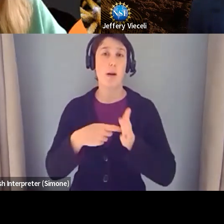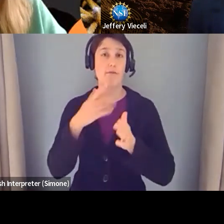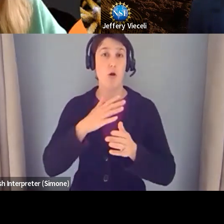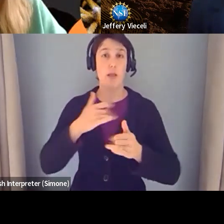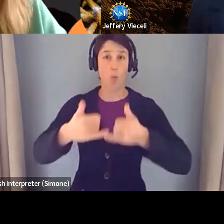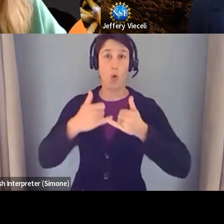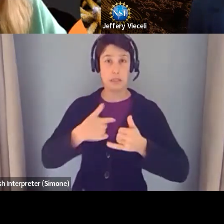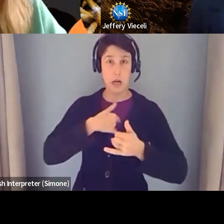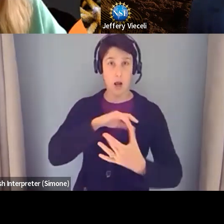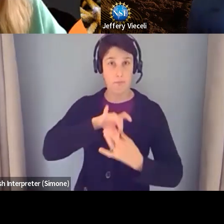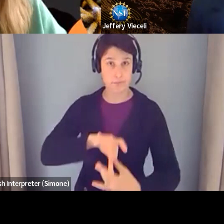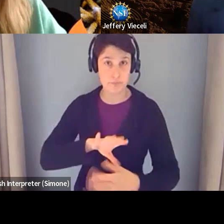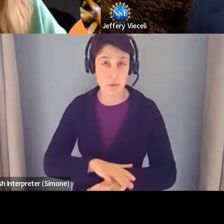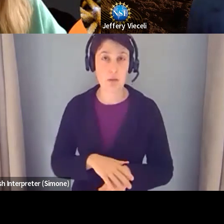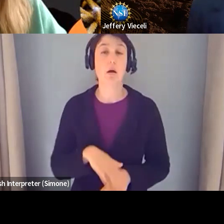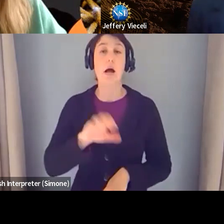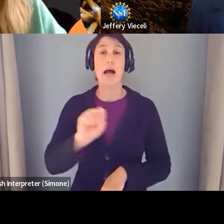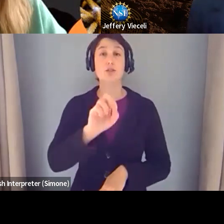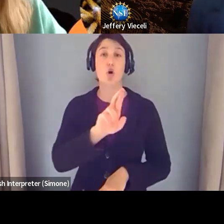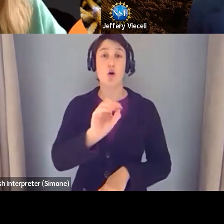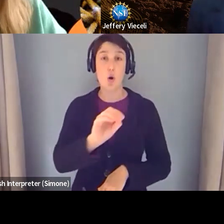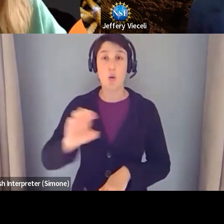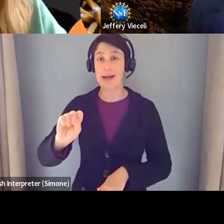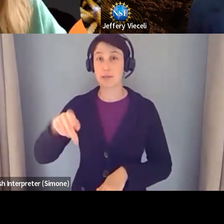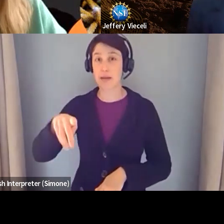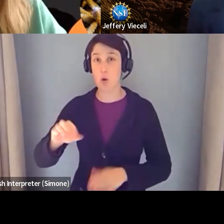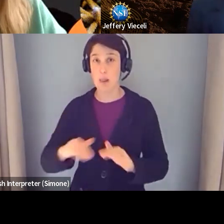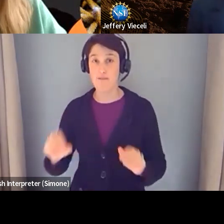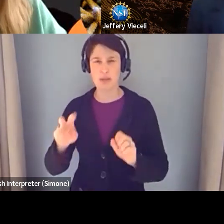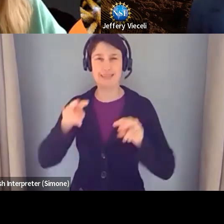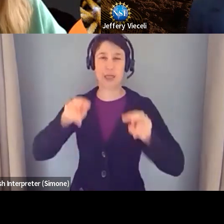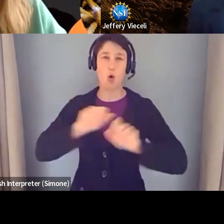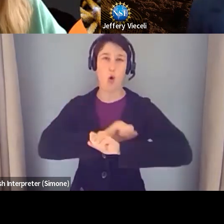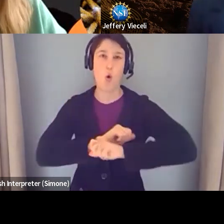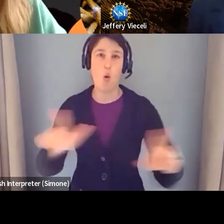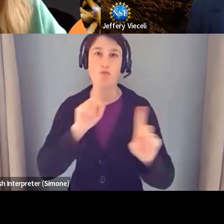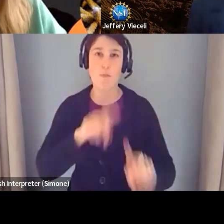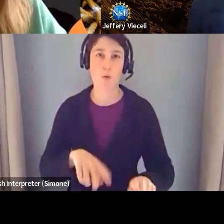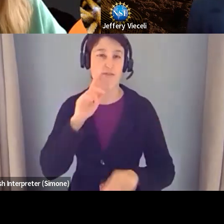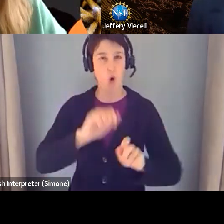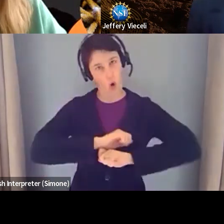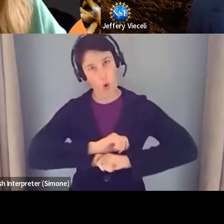At the SRO, SPO level, you can see all of the reports for all of the awards.